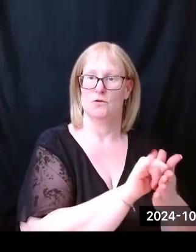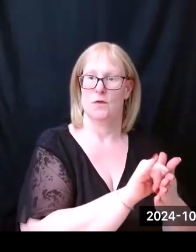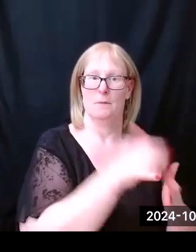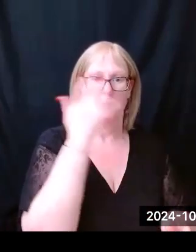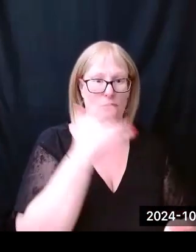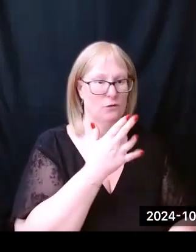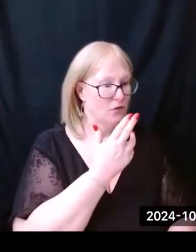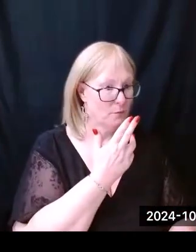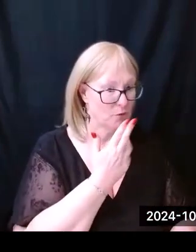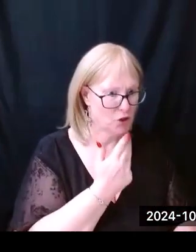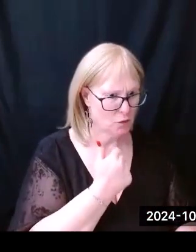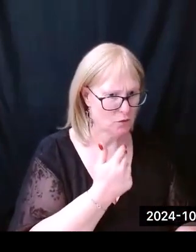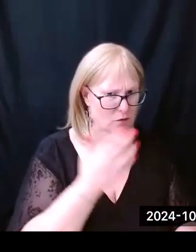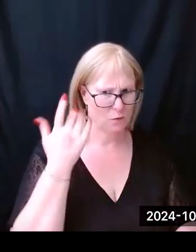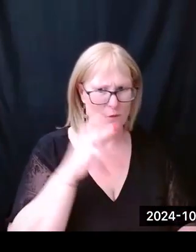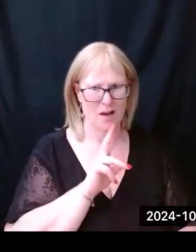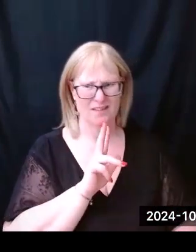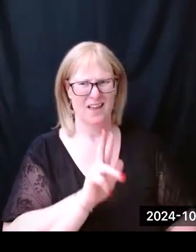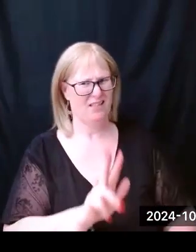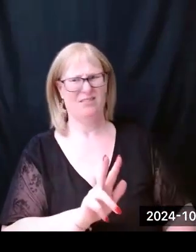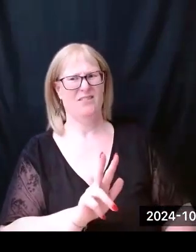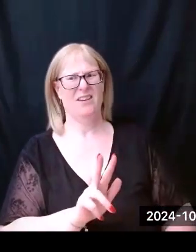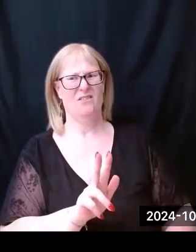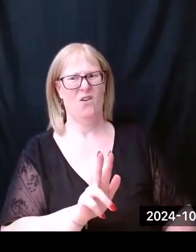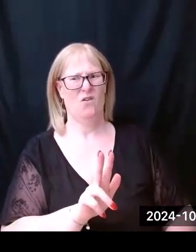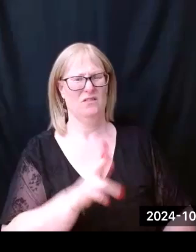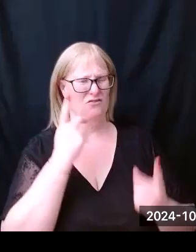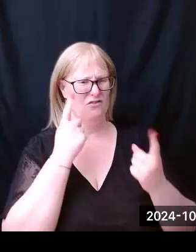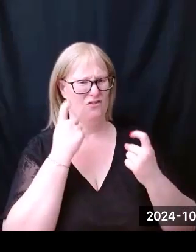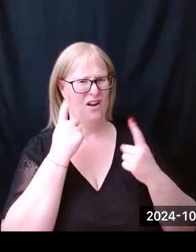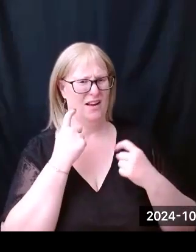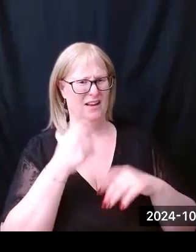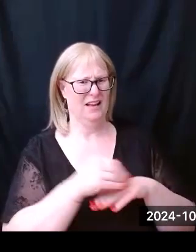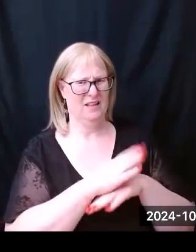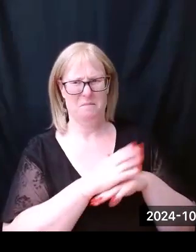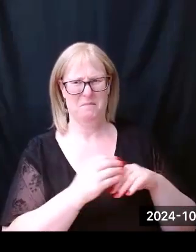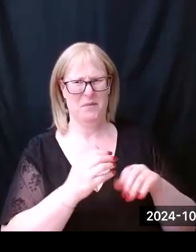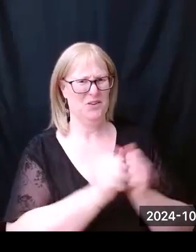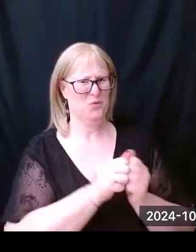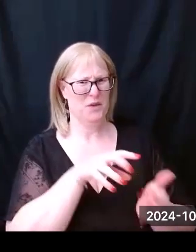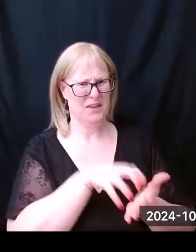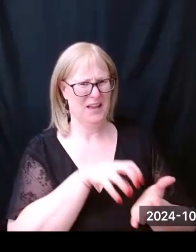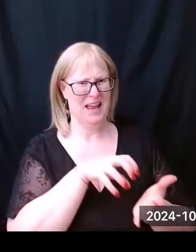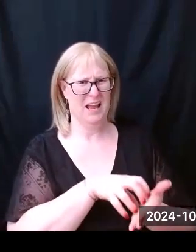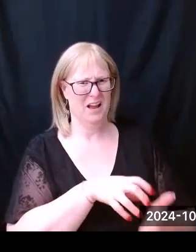year old crying over a piece of cake at the beach that like right our brain is triggered and we're thinking through things.